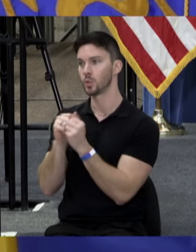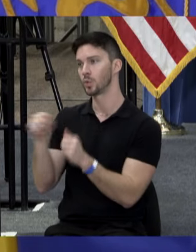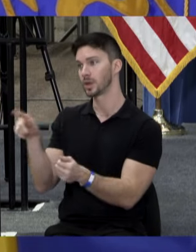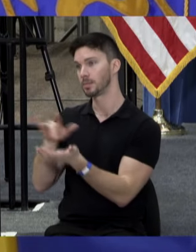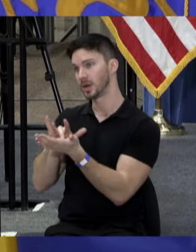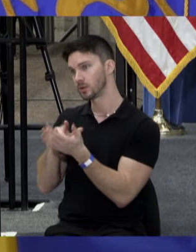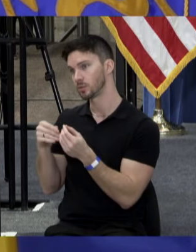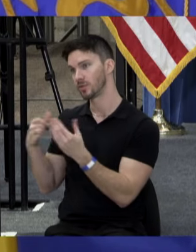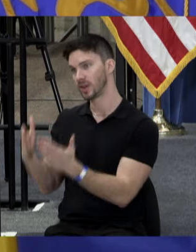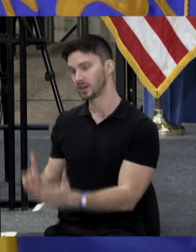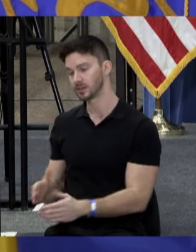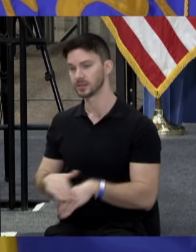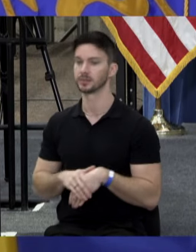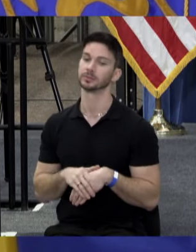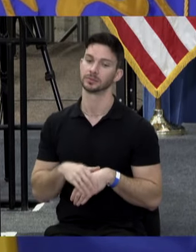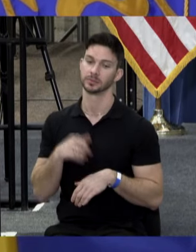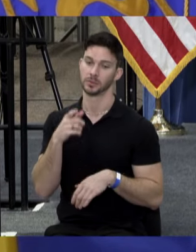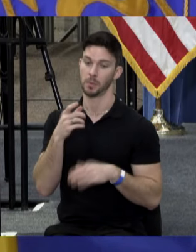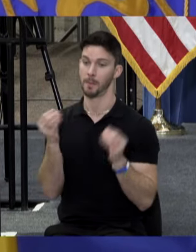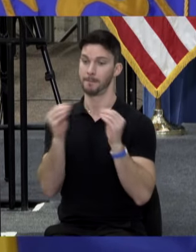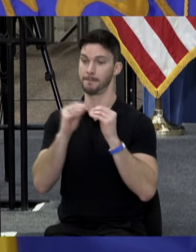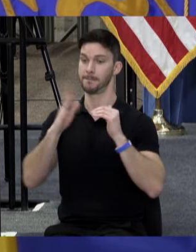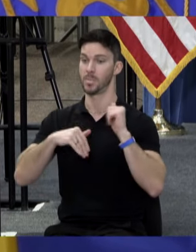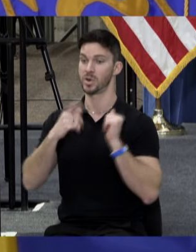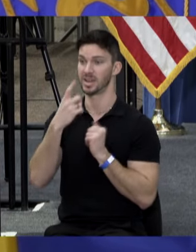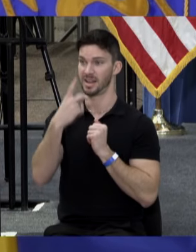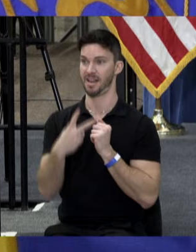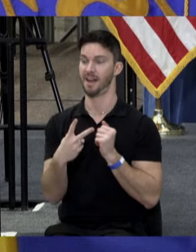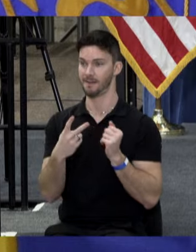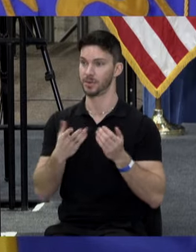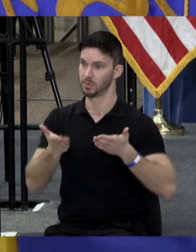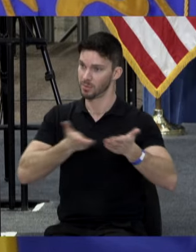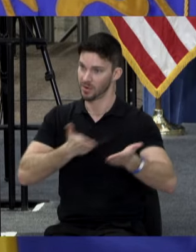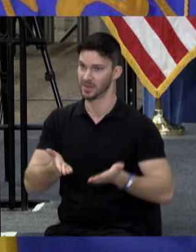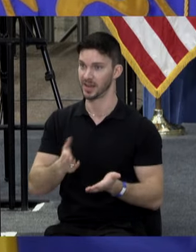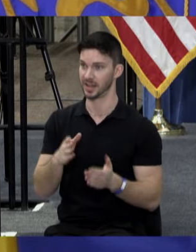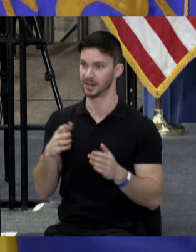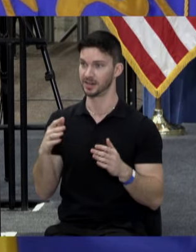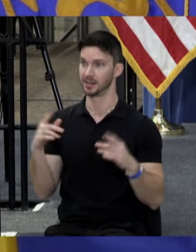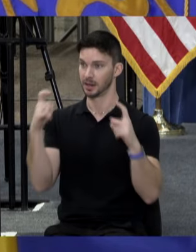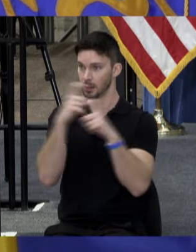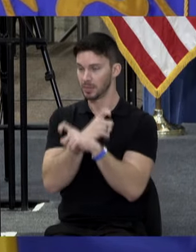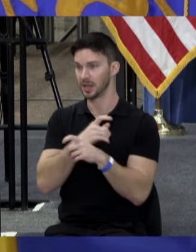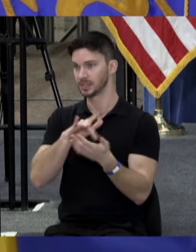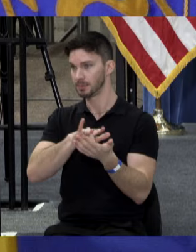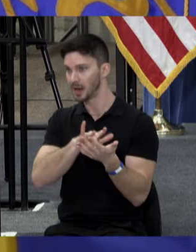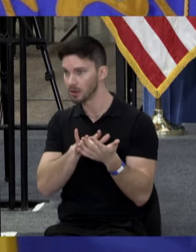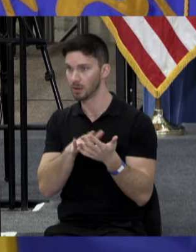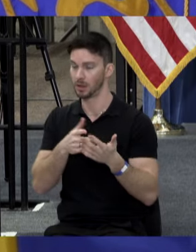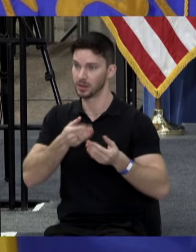half perform complex medical and nursing tasks, administering medications, managing special diets,